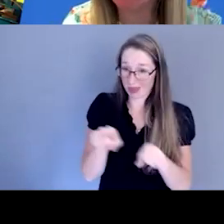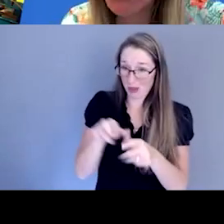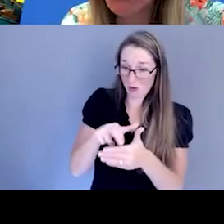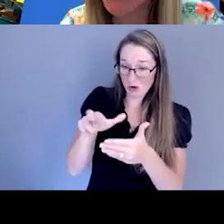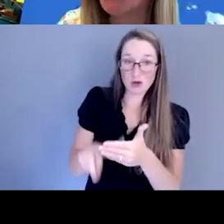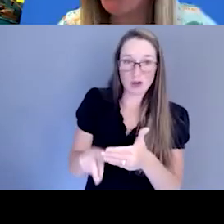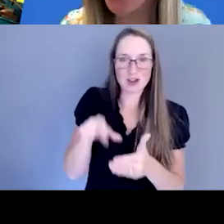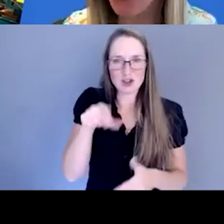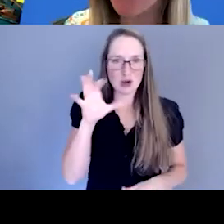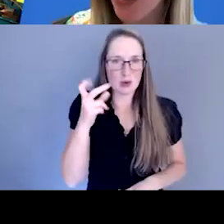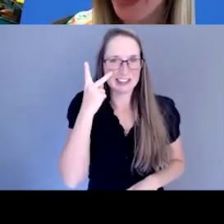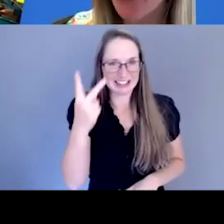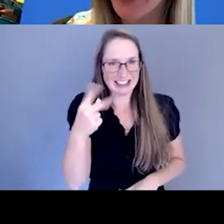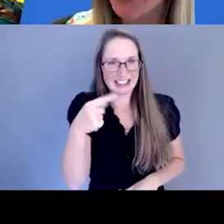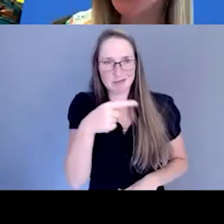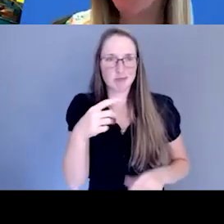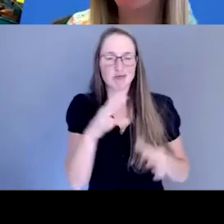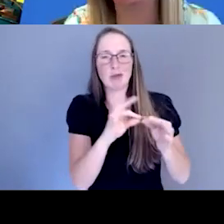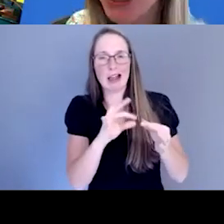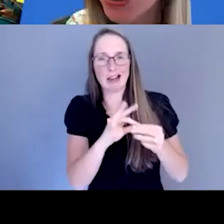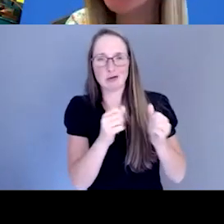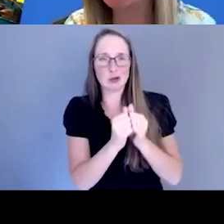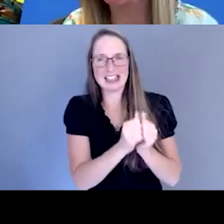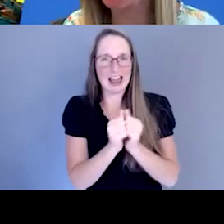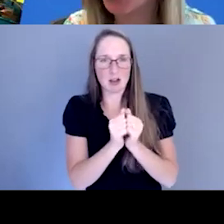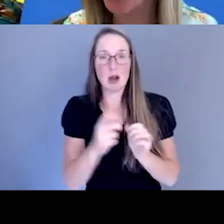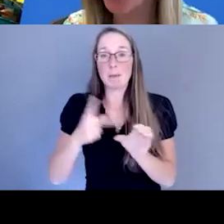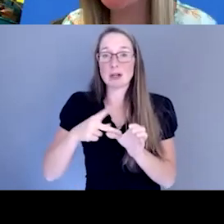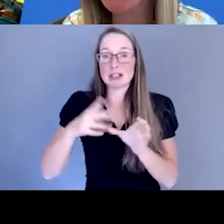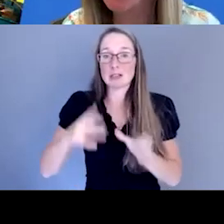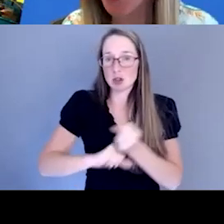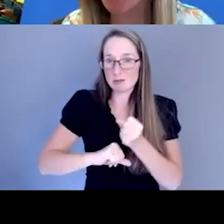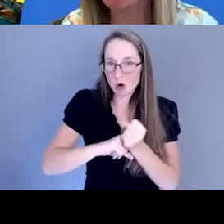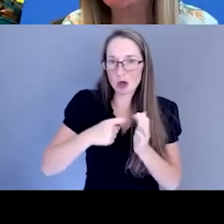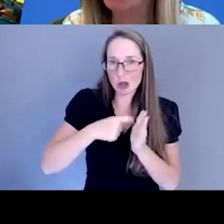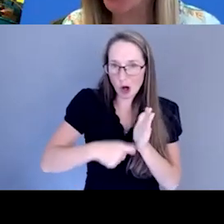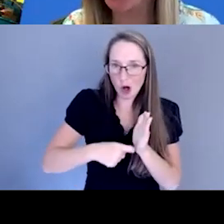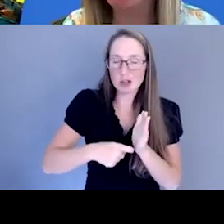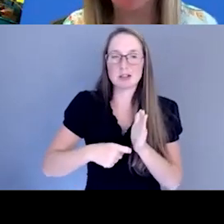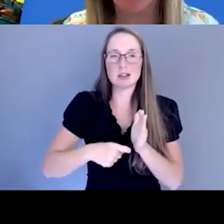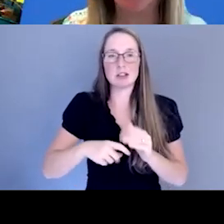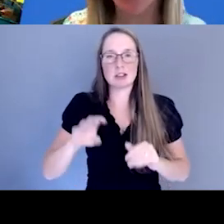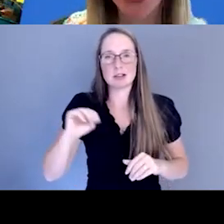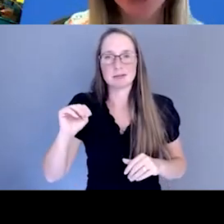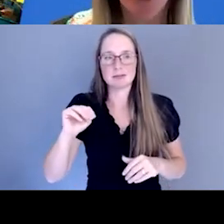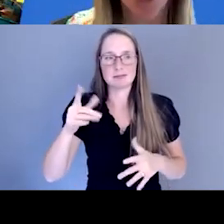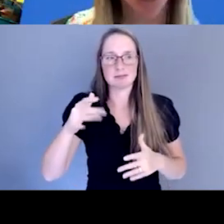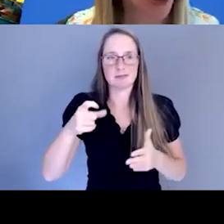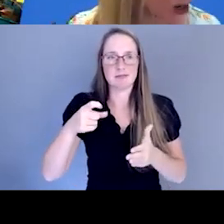see them highlighted together, participant support costs, the costs for